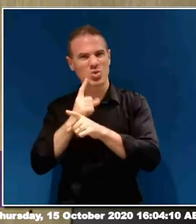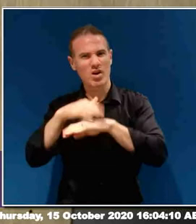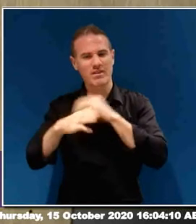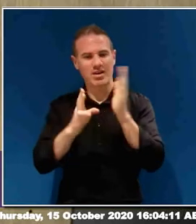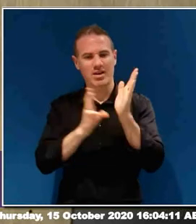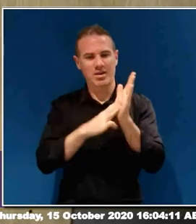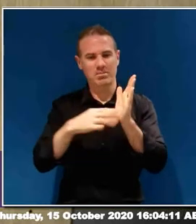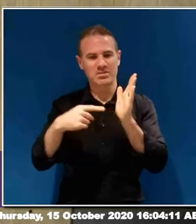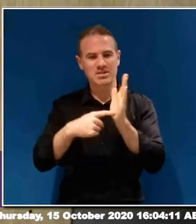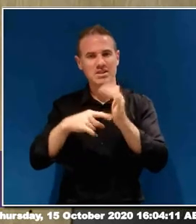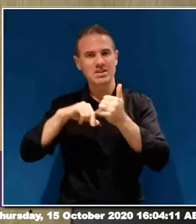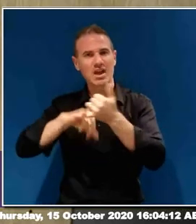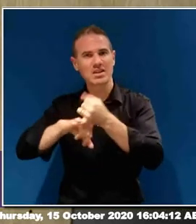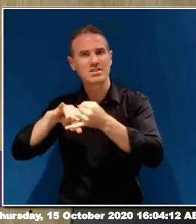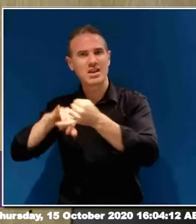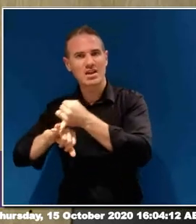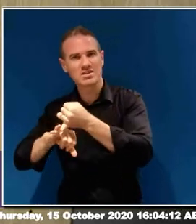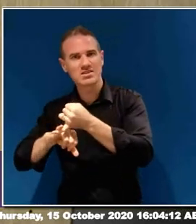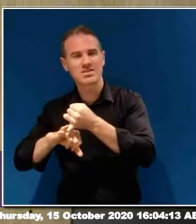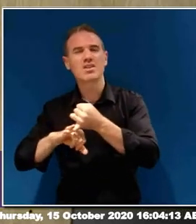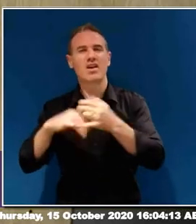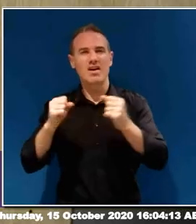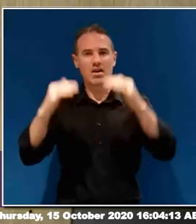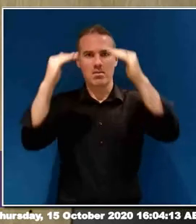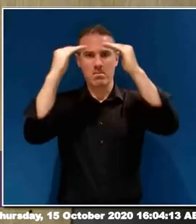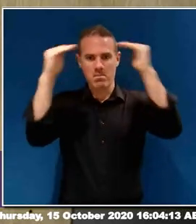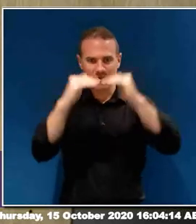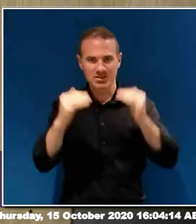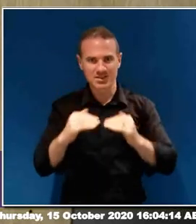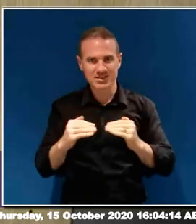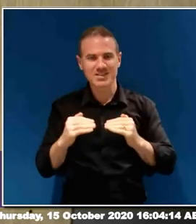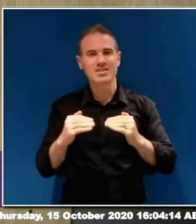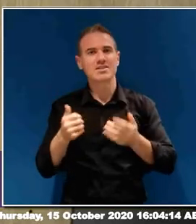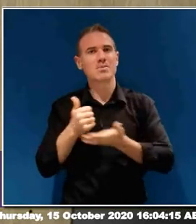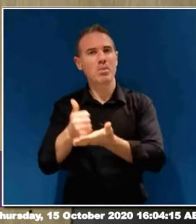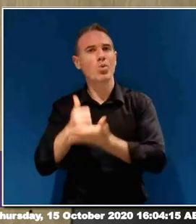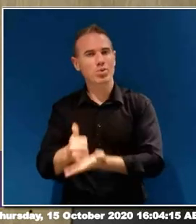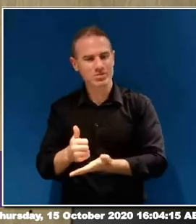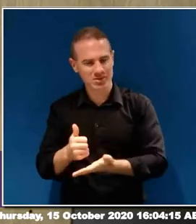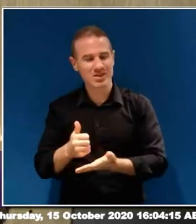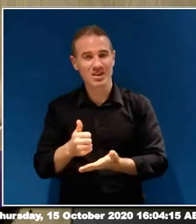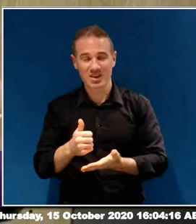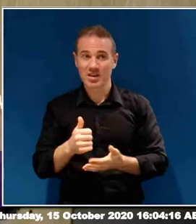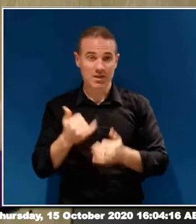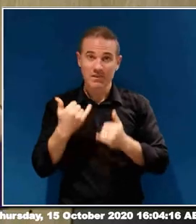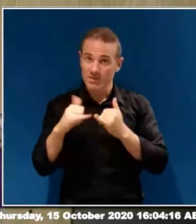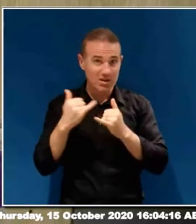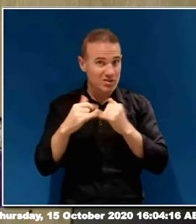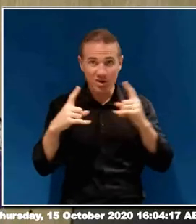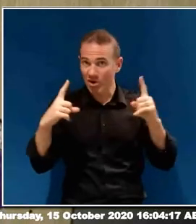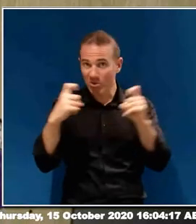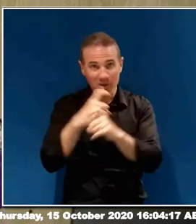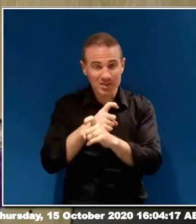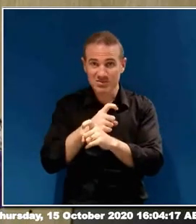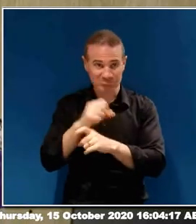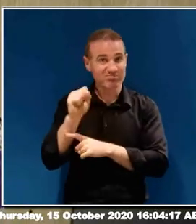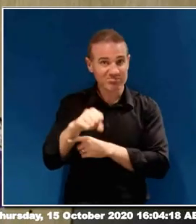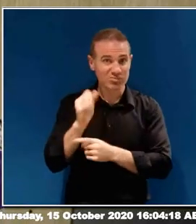extremely complex and teaching and learning is extremely complex as well. It's all interrelated.